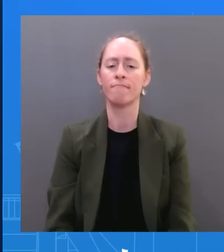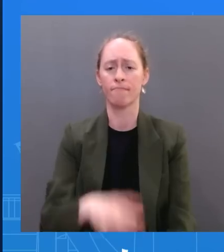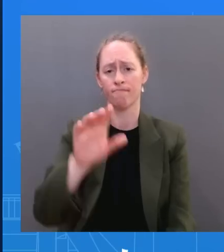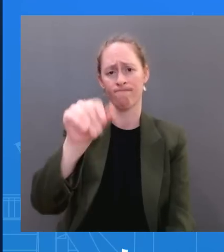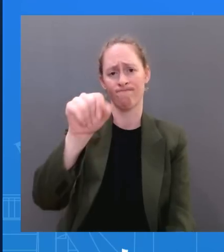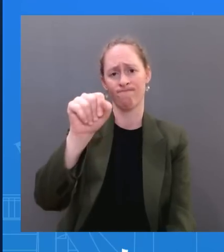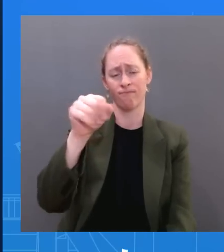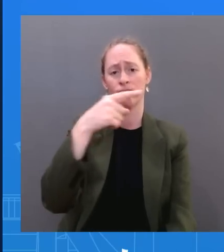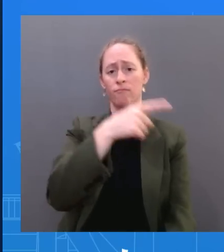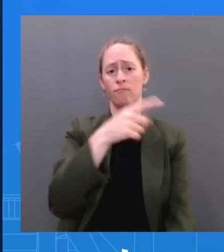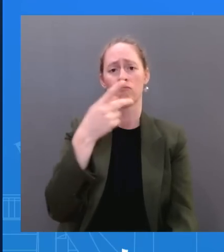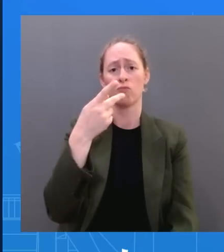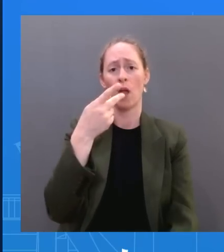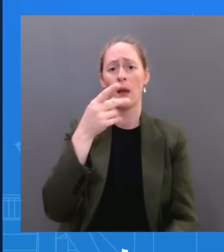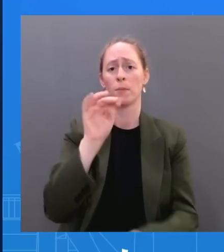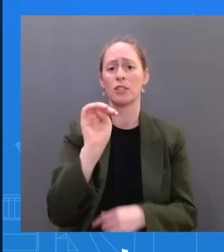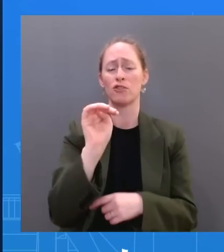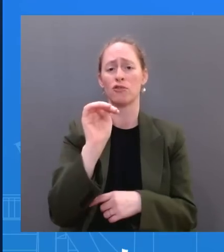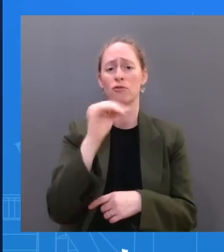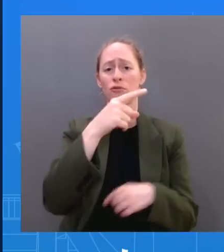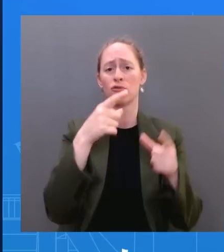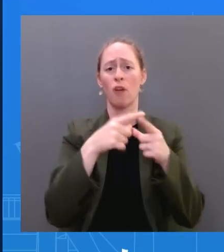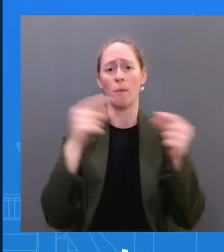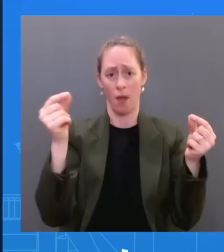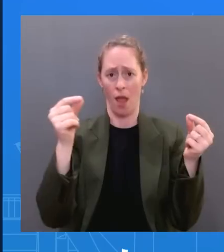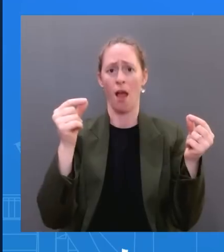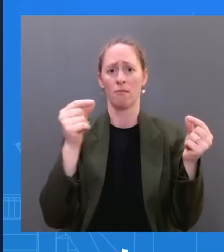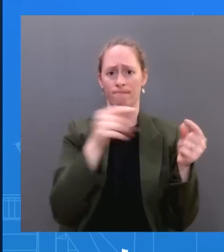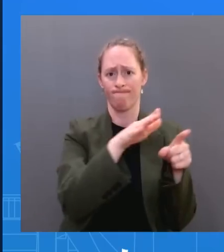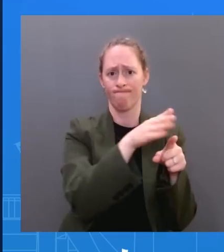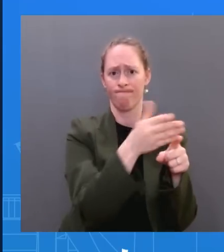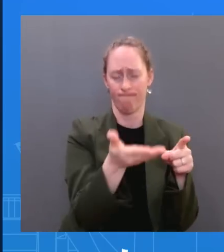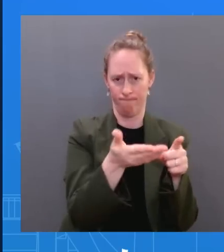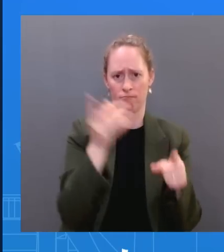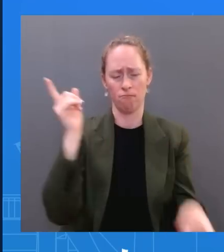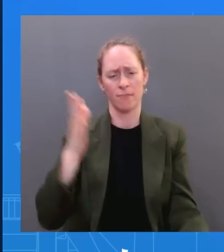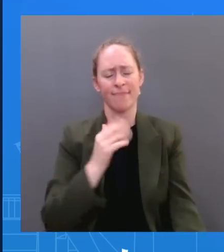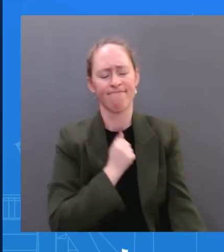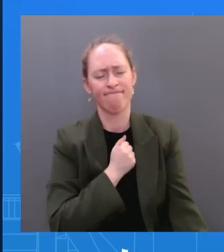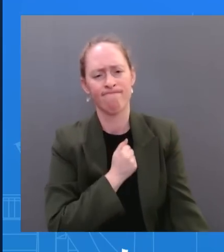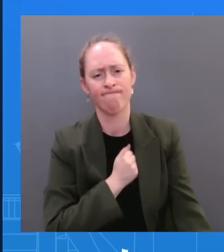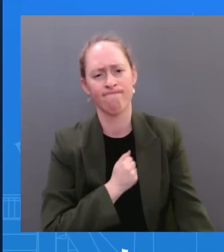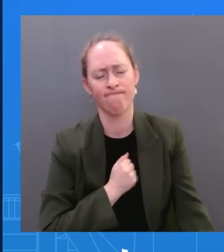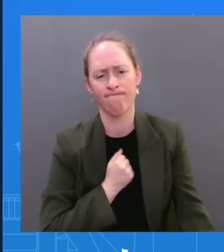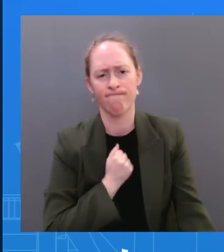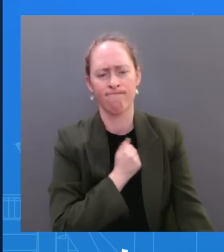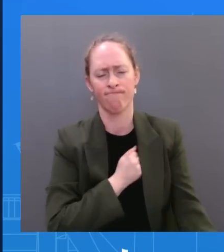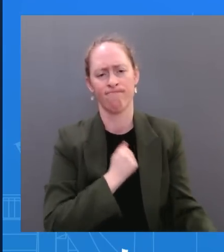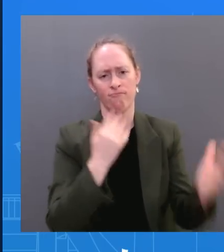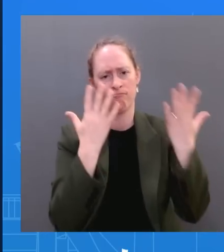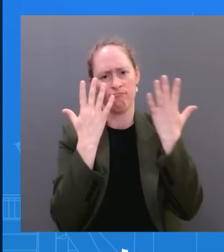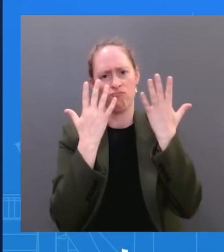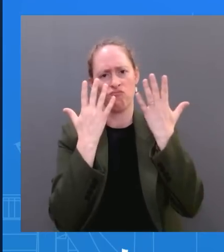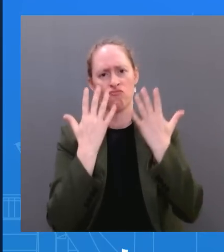his heartfelt emotional connection for the loss of a family member